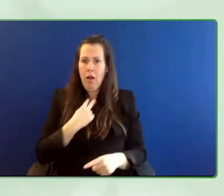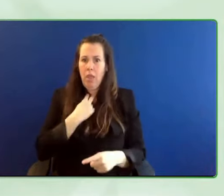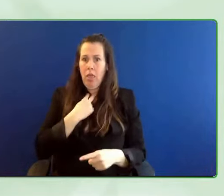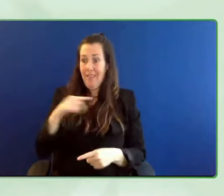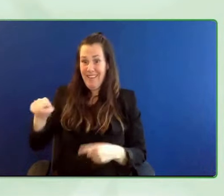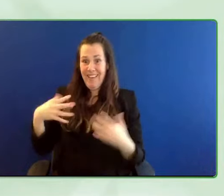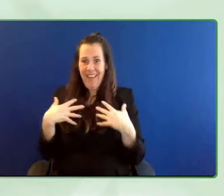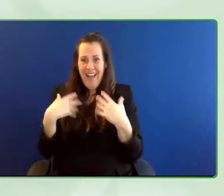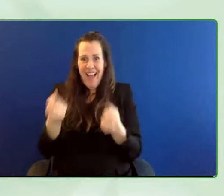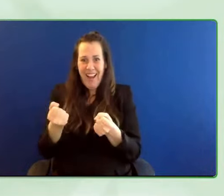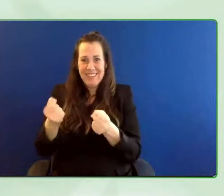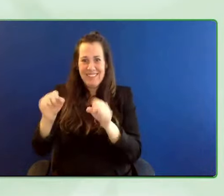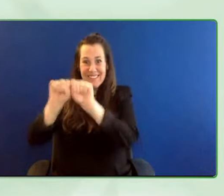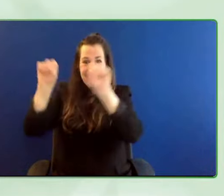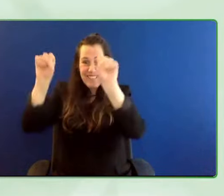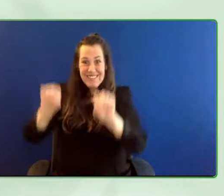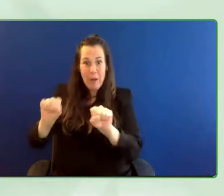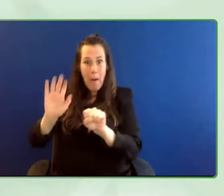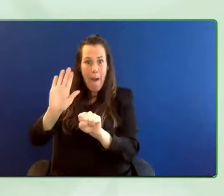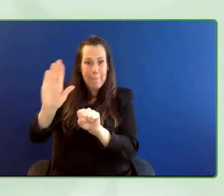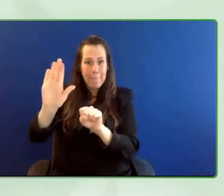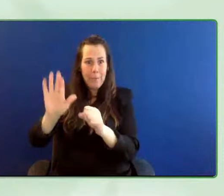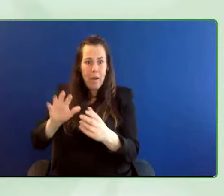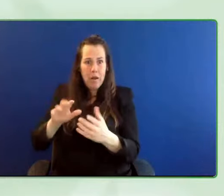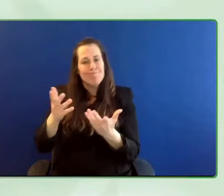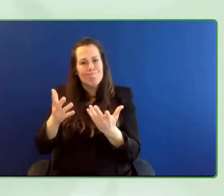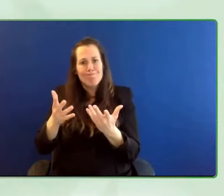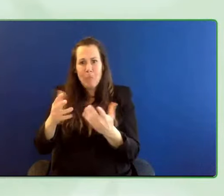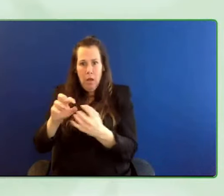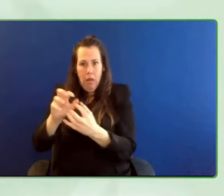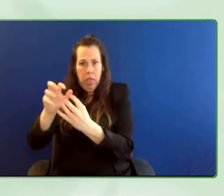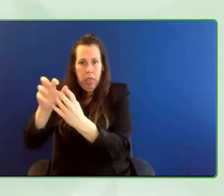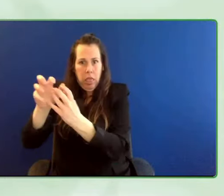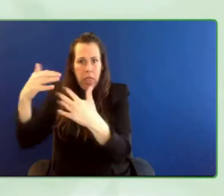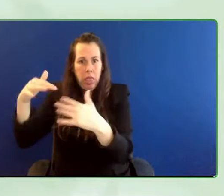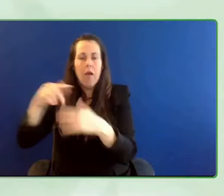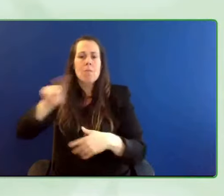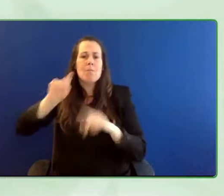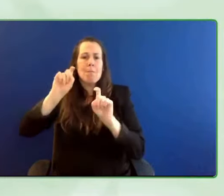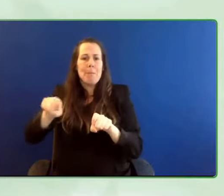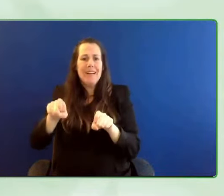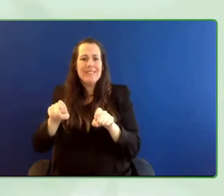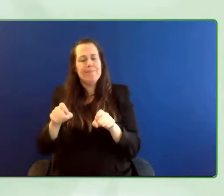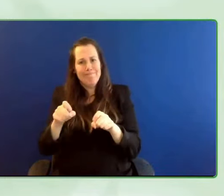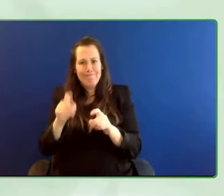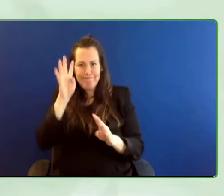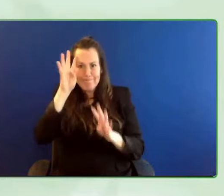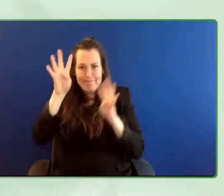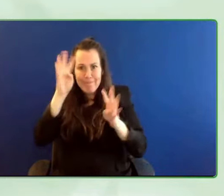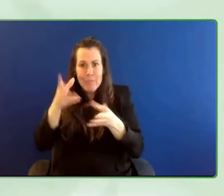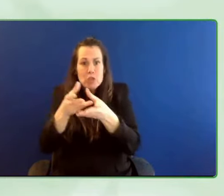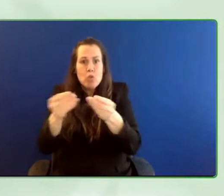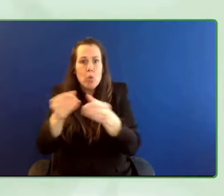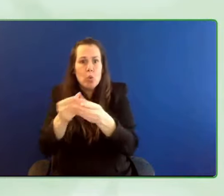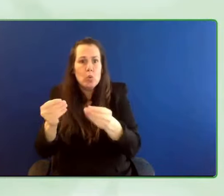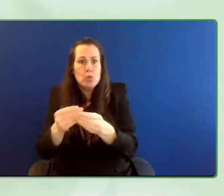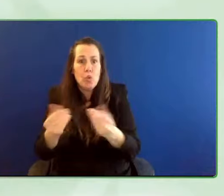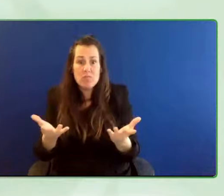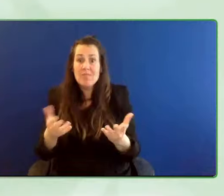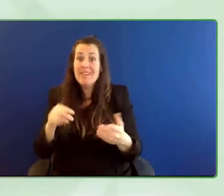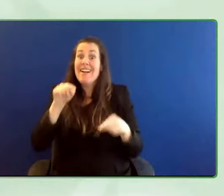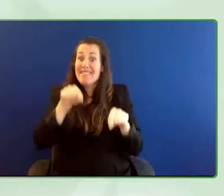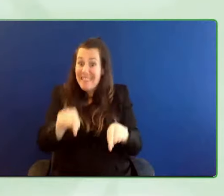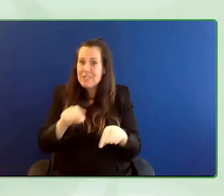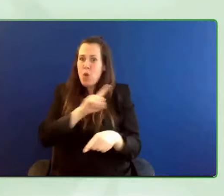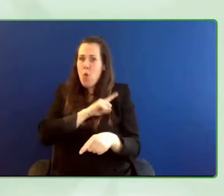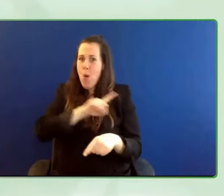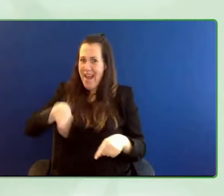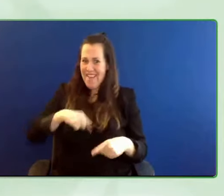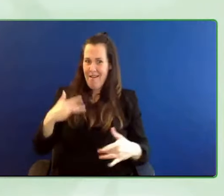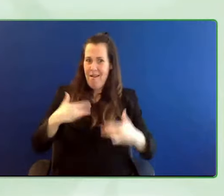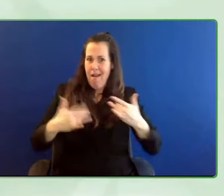able to help educate and equip caregivers on how to do things that the caregivers provide,